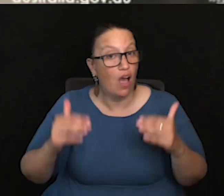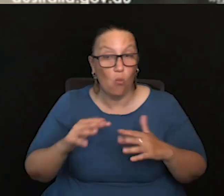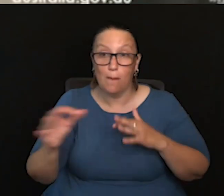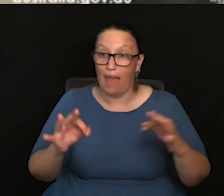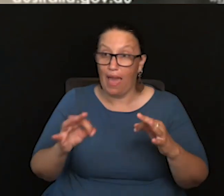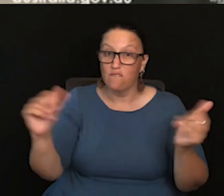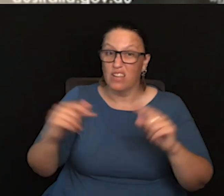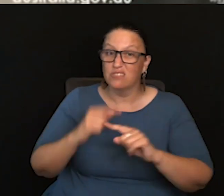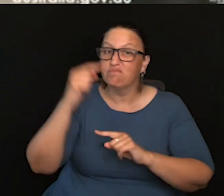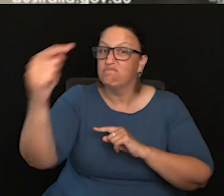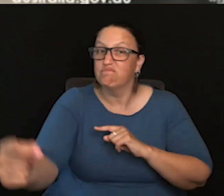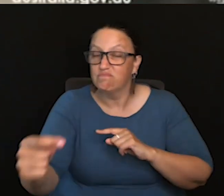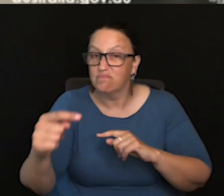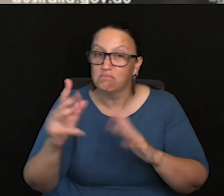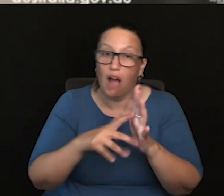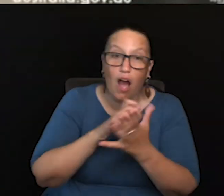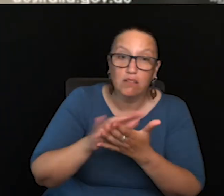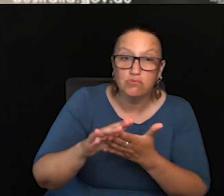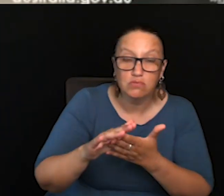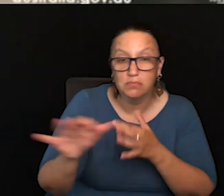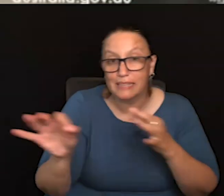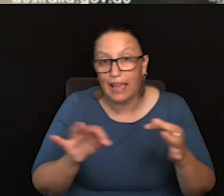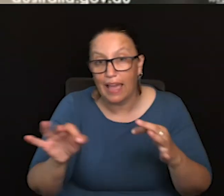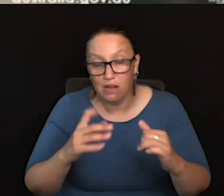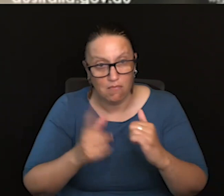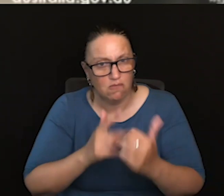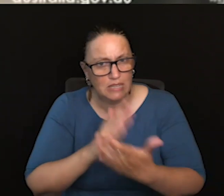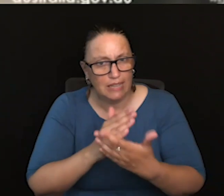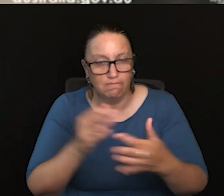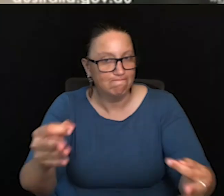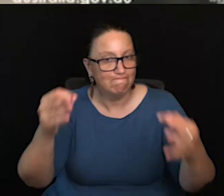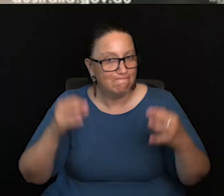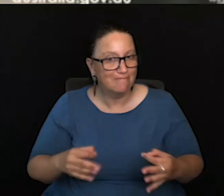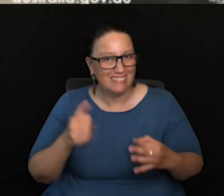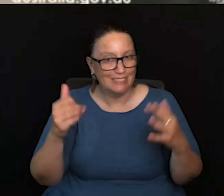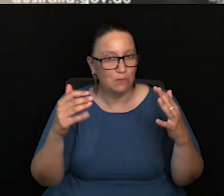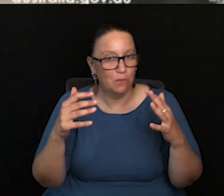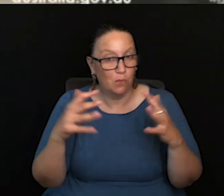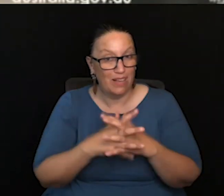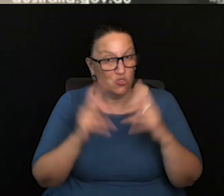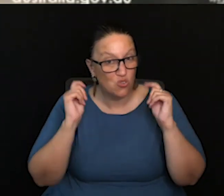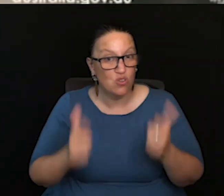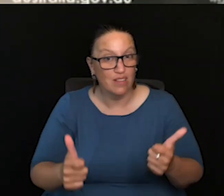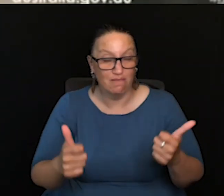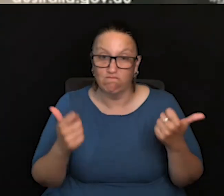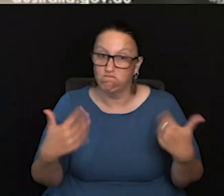So, as of today, once we have our figures in, we're expecting it will be approximately 99% of facilities,